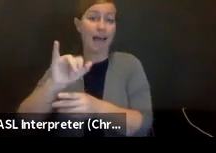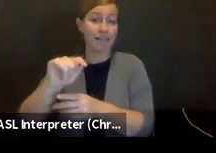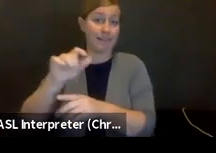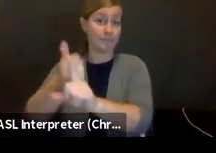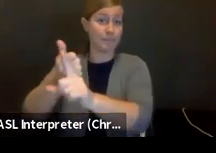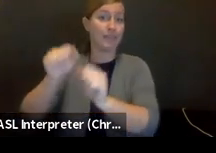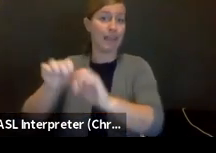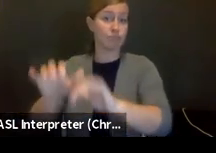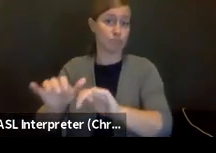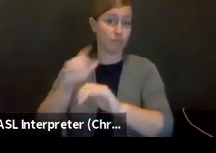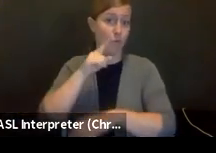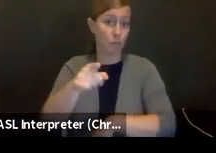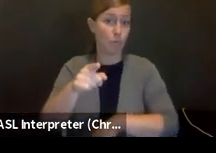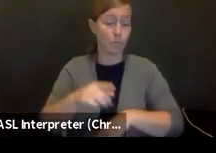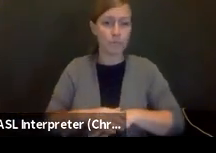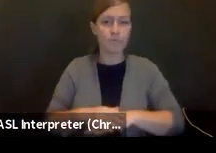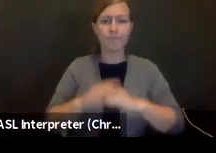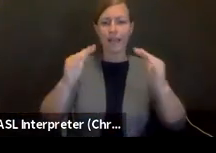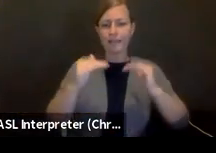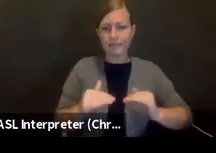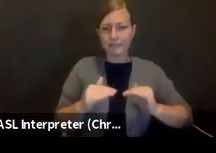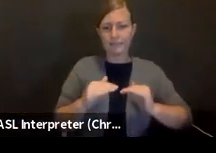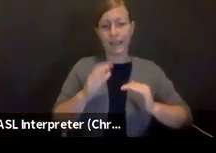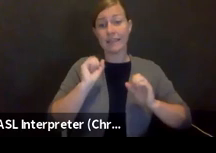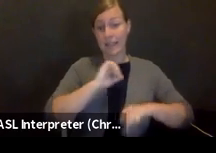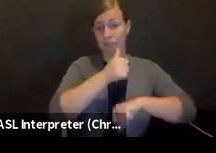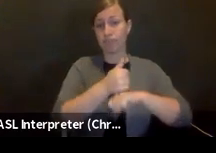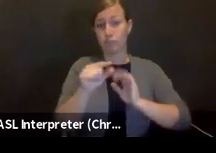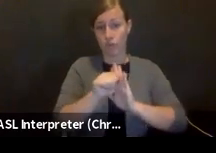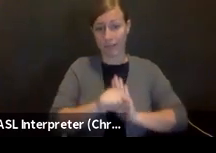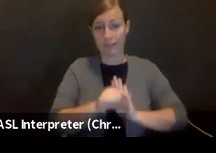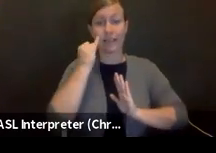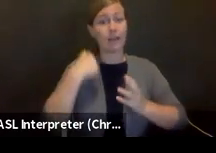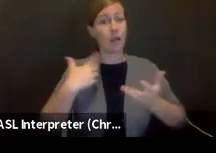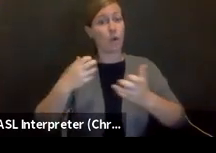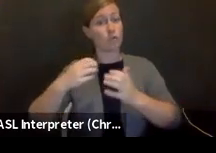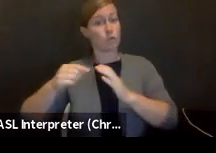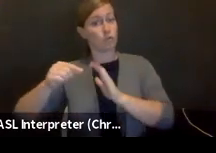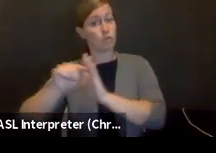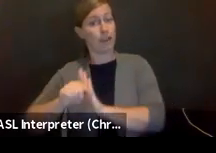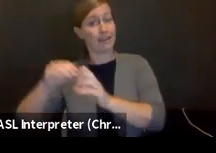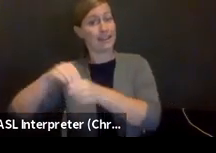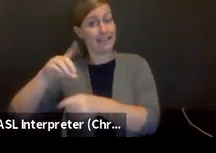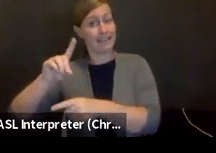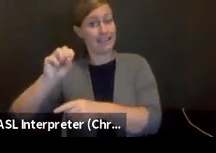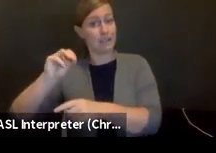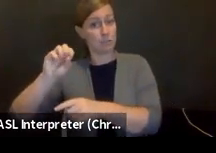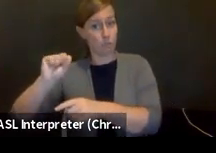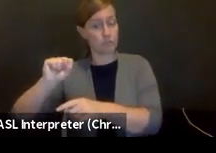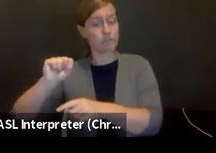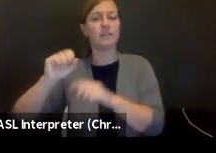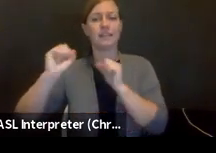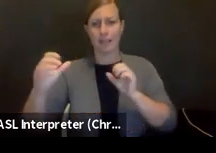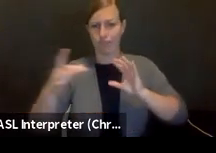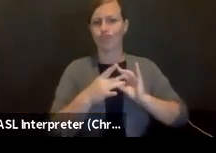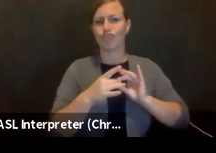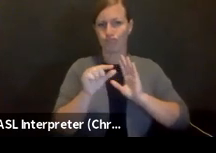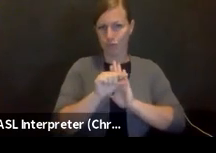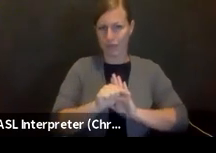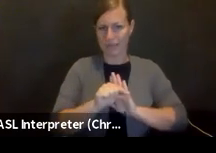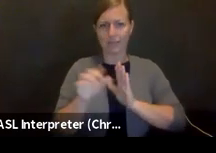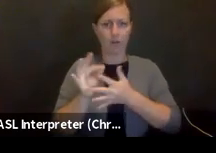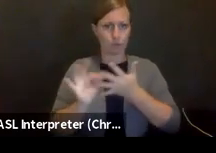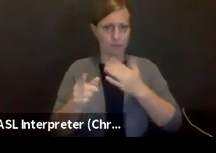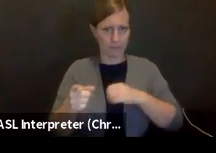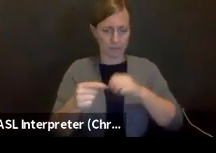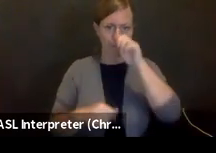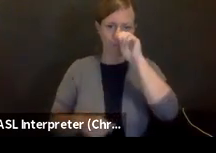ESD 189 - Amy Colburn: You can also enable grading. So if I want them to go to decimals and I want to grade that they've completed that I can do put in the grading options here going to leave that unchecked for now.